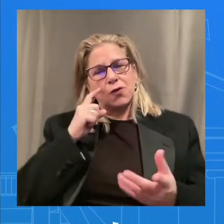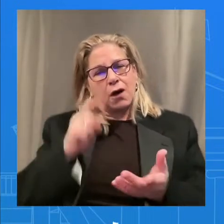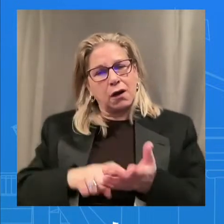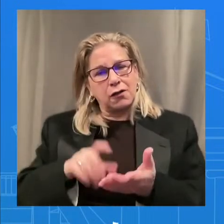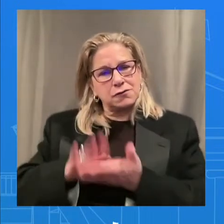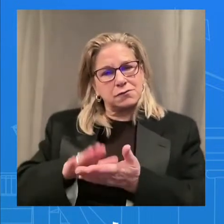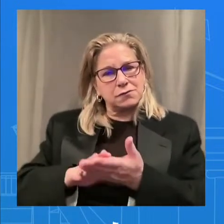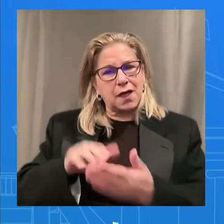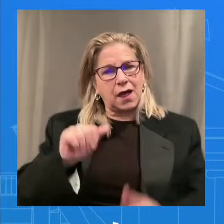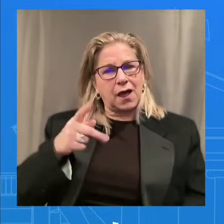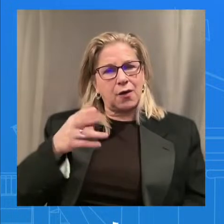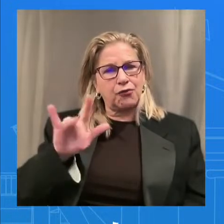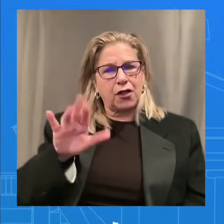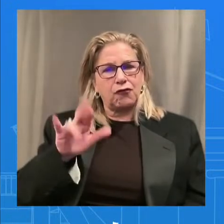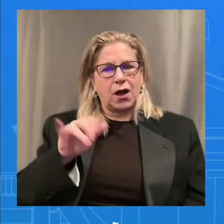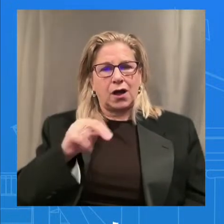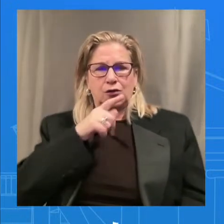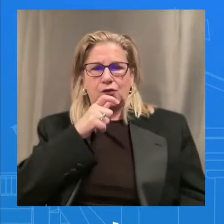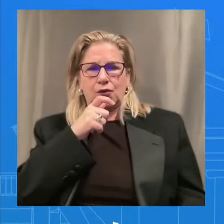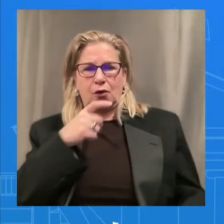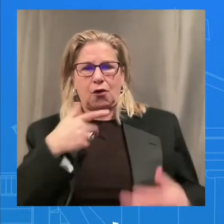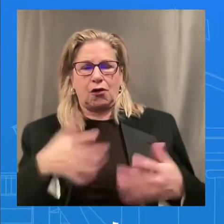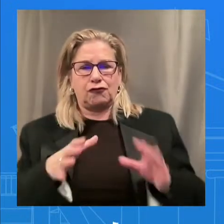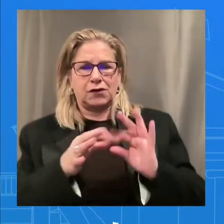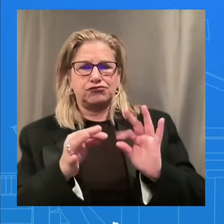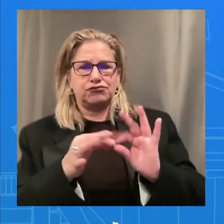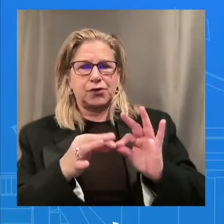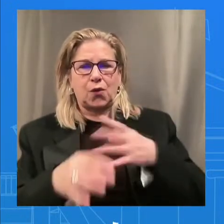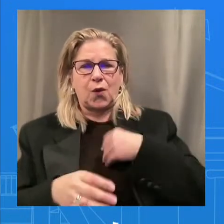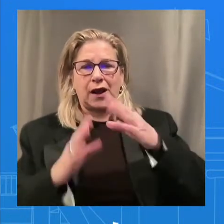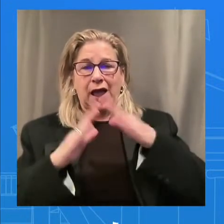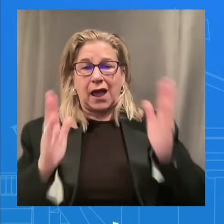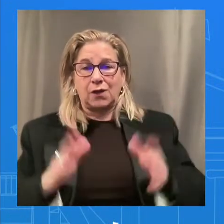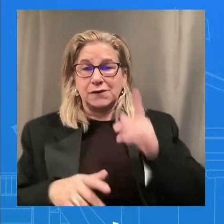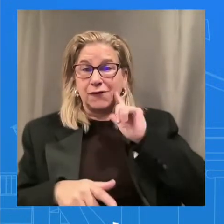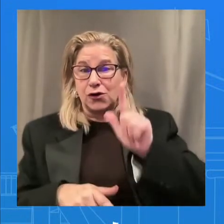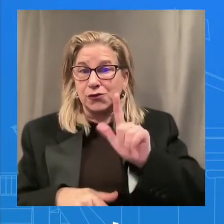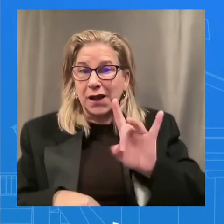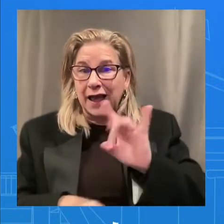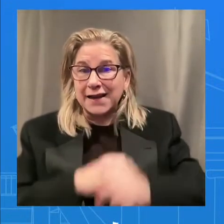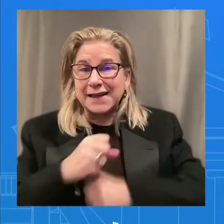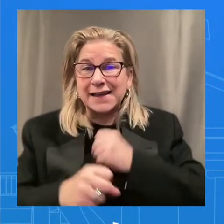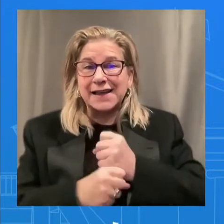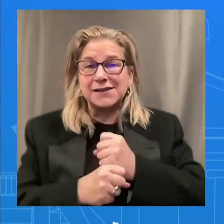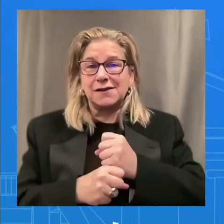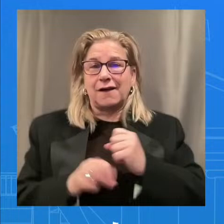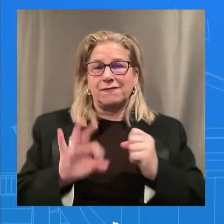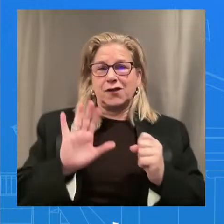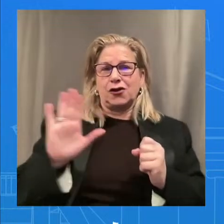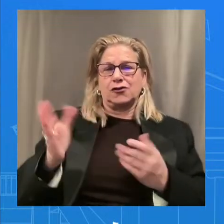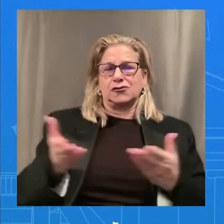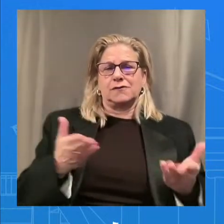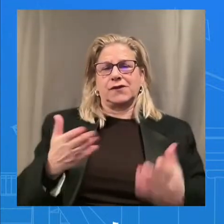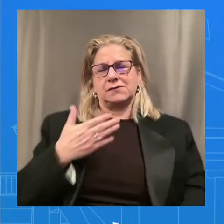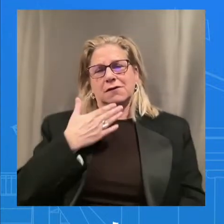and congratulations on this milestone as one of the longest-serving Black White House correspondents. I always appreciate your -- The Press: The longest-serving.